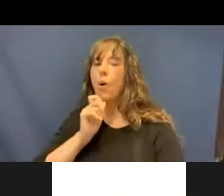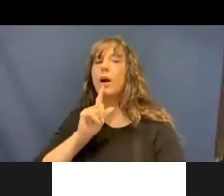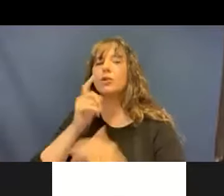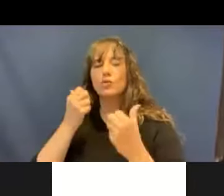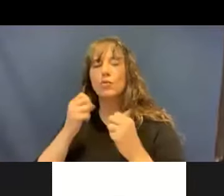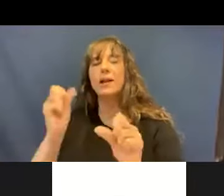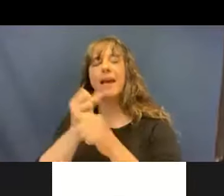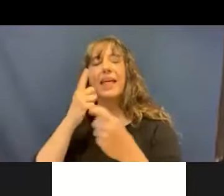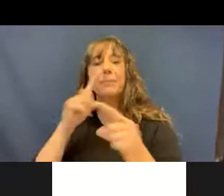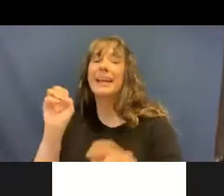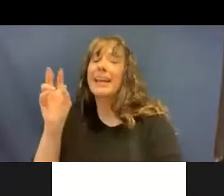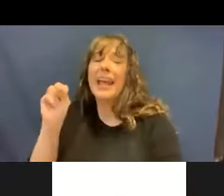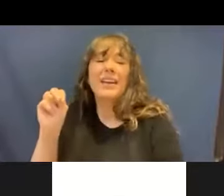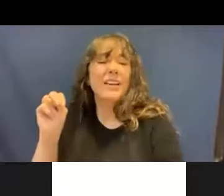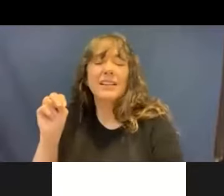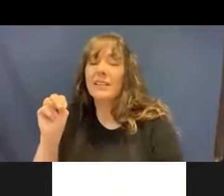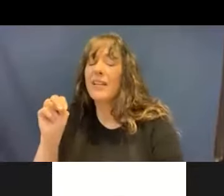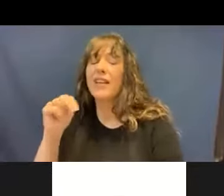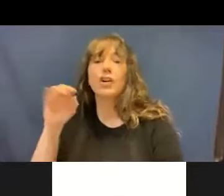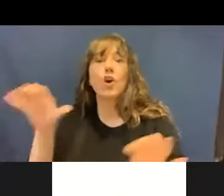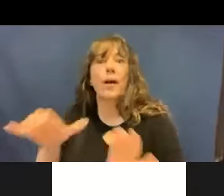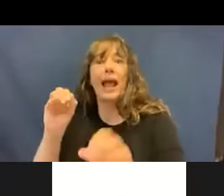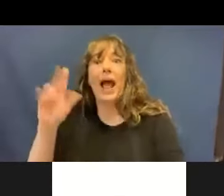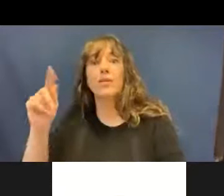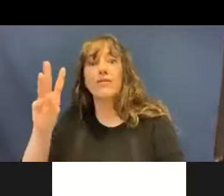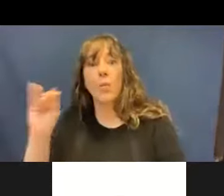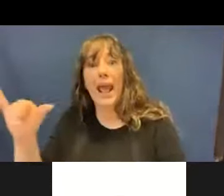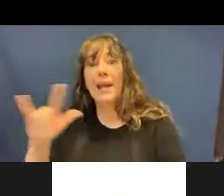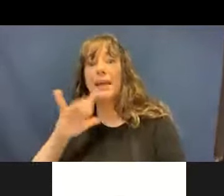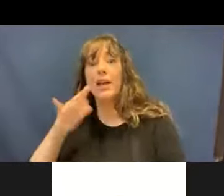out of their way, obviously, and they're being good, just saying that thank you. Saying I